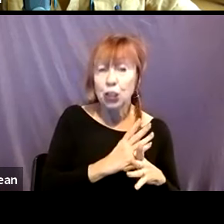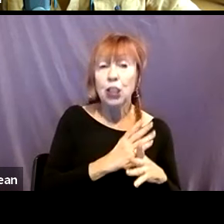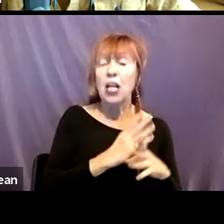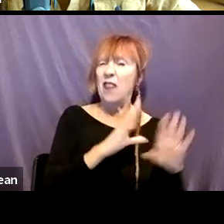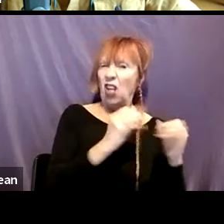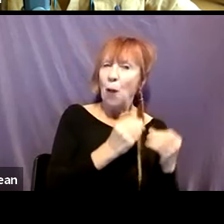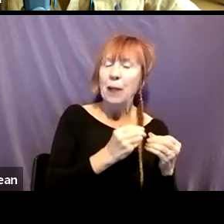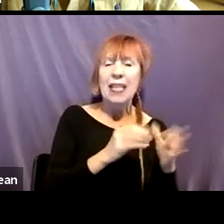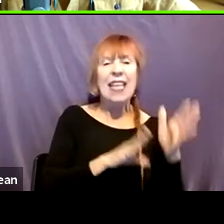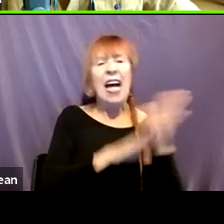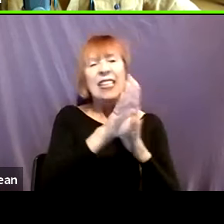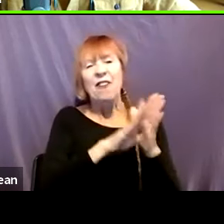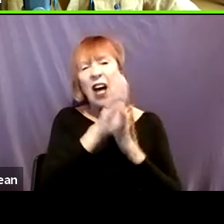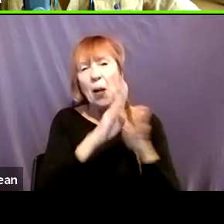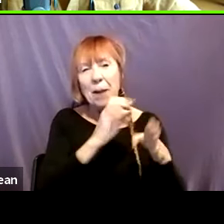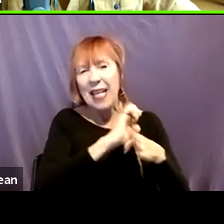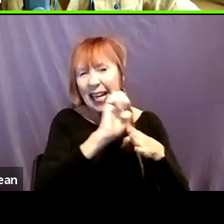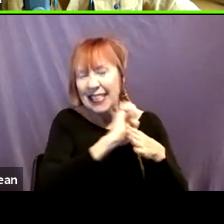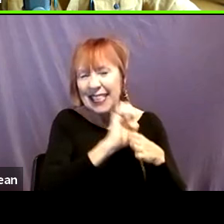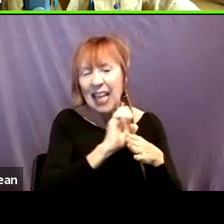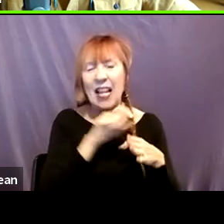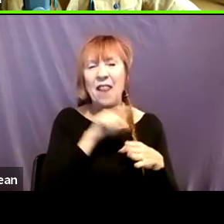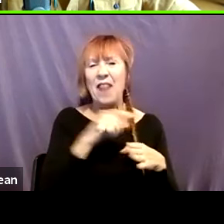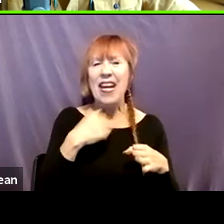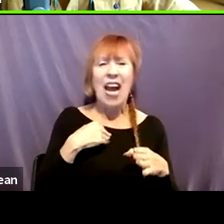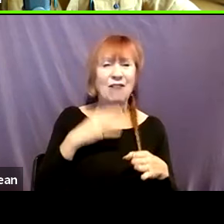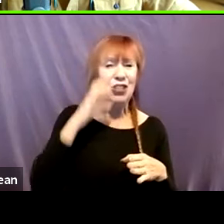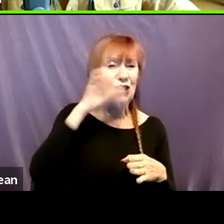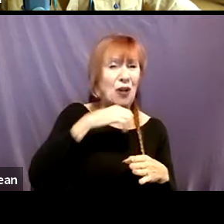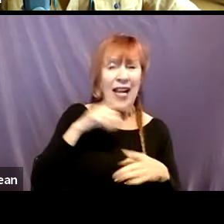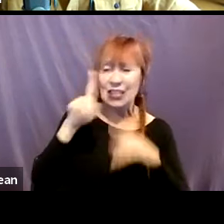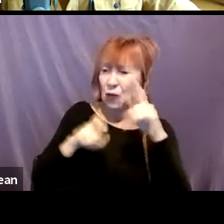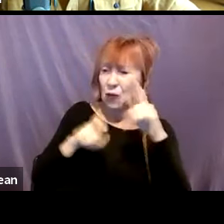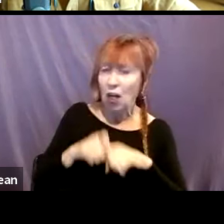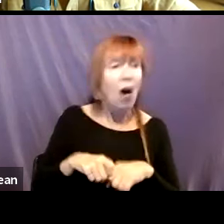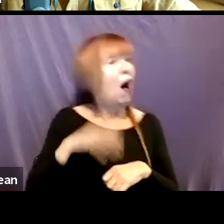you know, they will have the strangest question, like, "Oh, your lead, what college did you go to?",